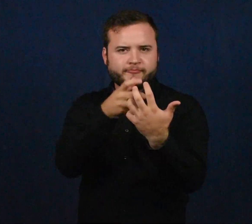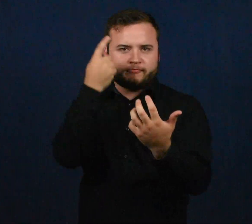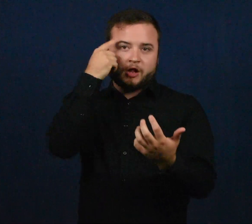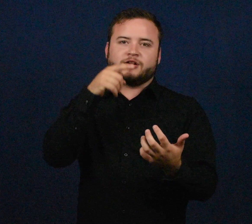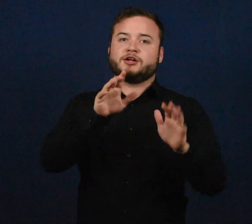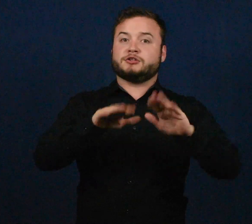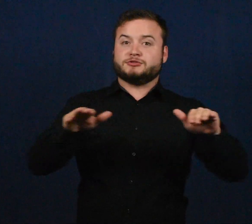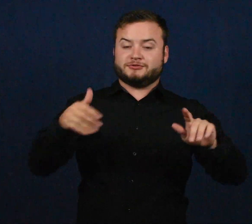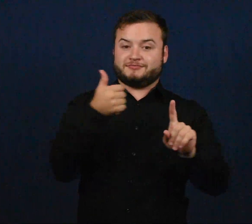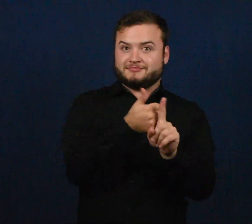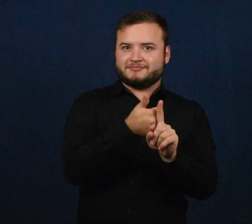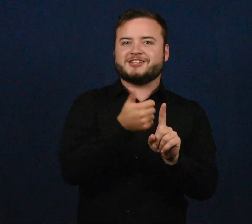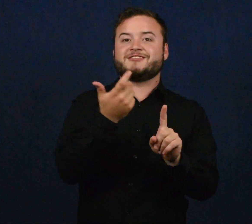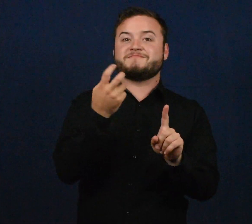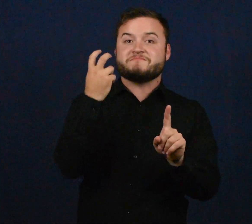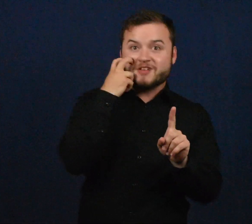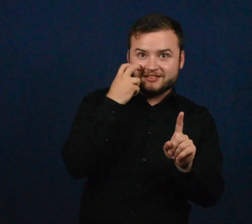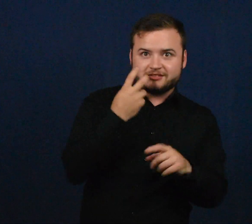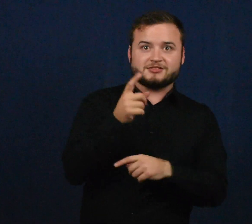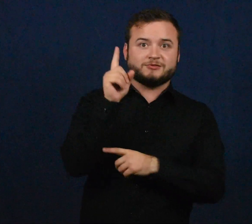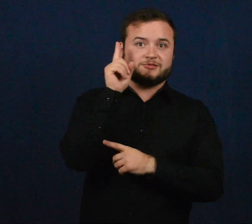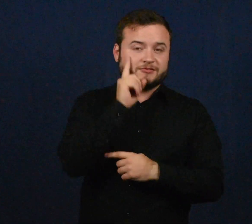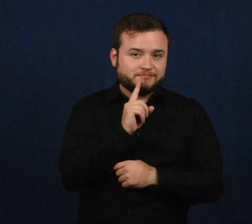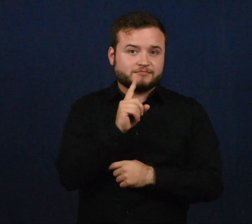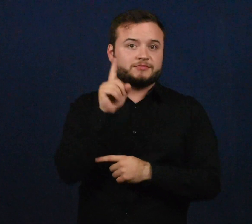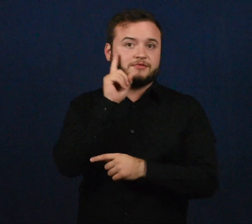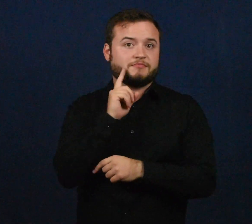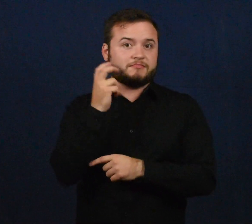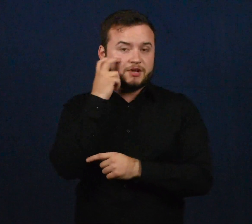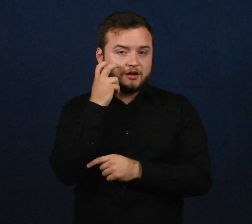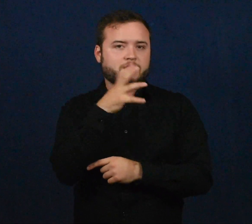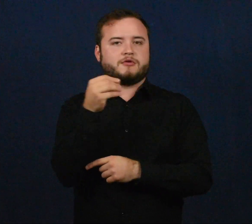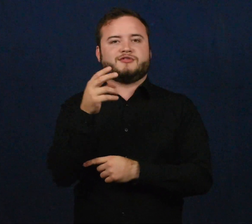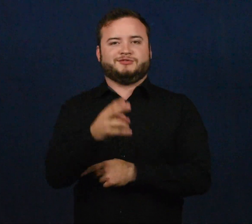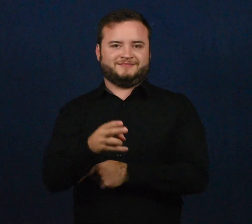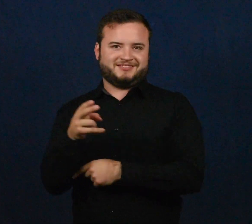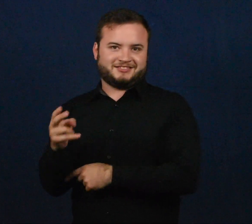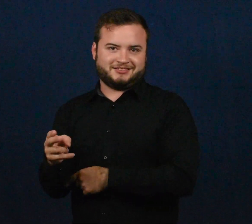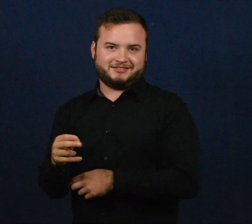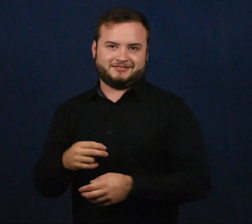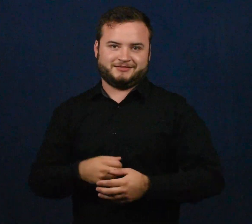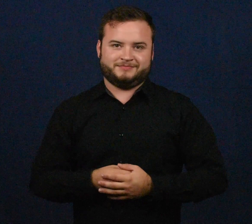for children who are blind, deaf, deafblind, and hard of hearing.